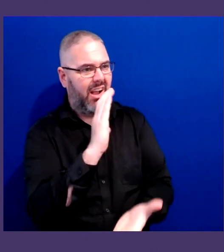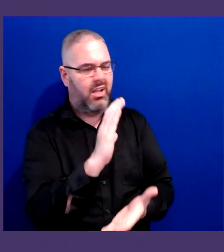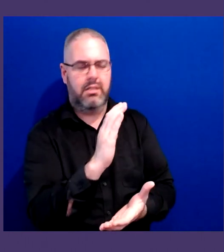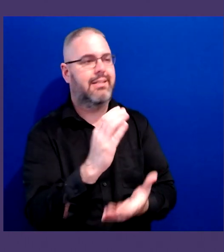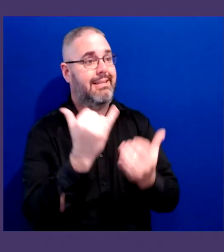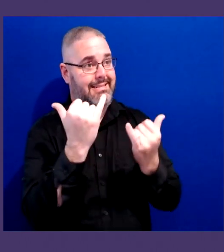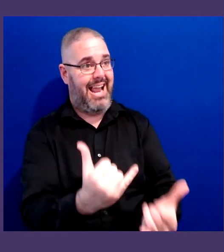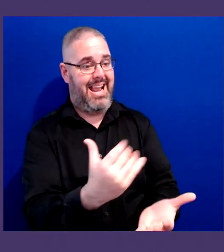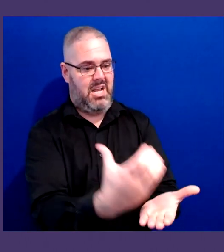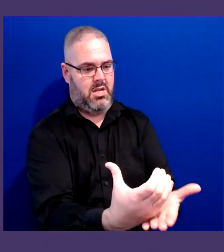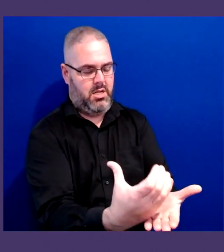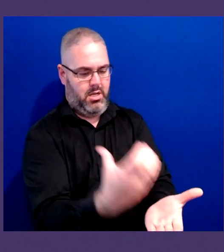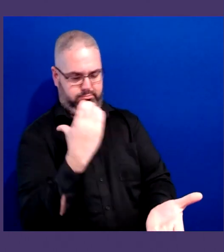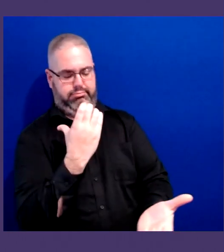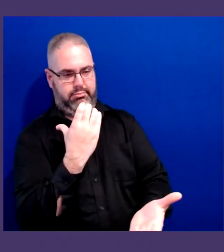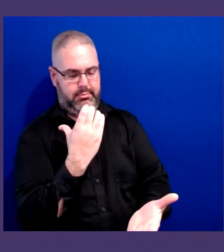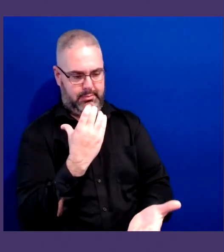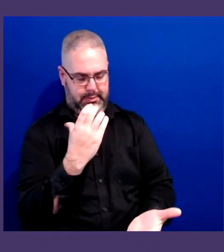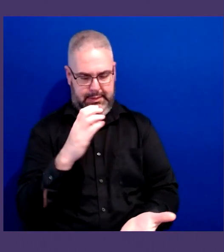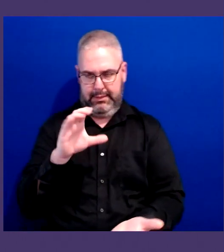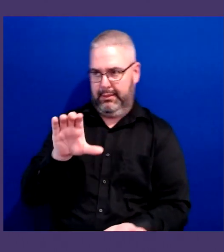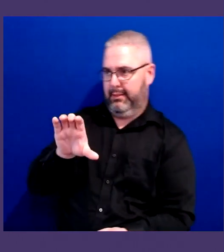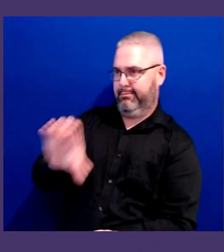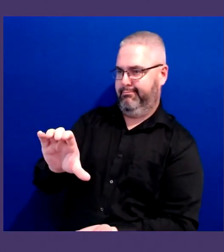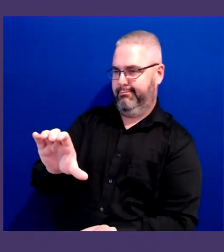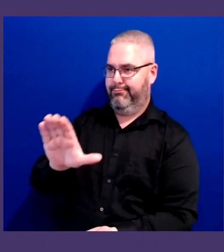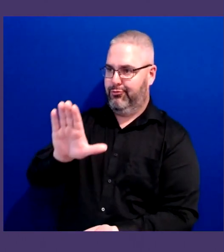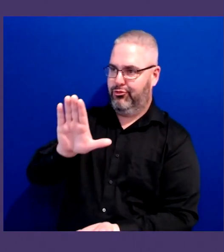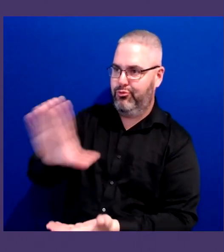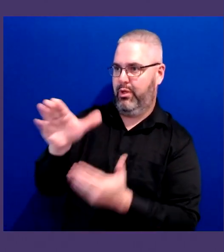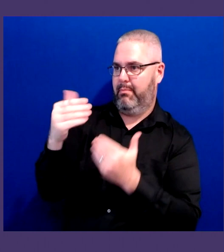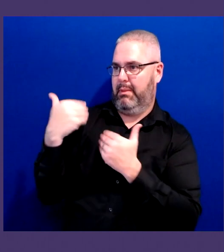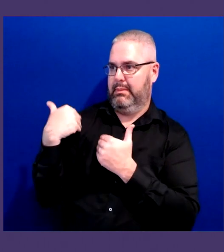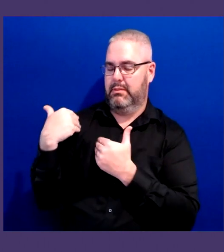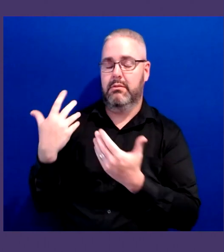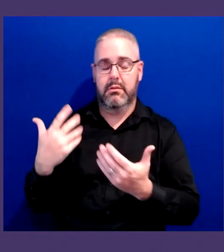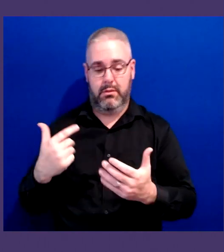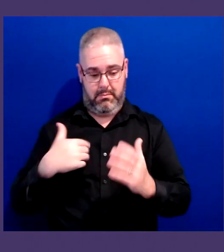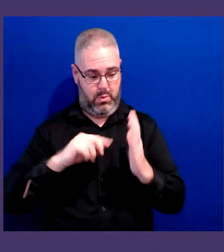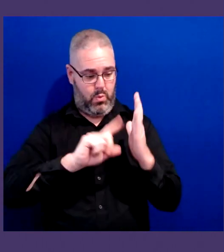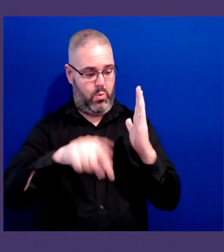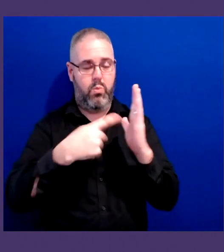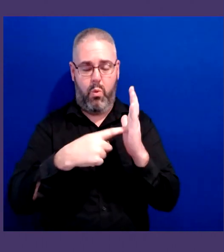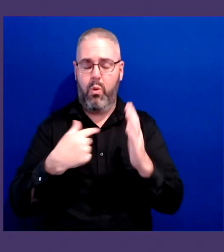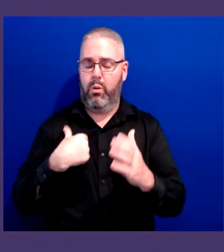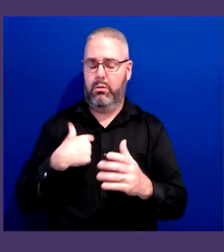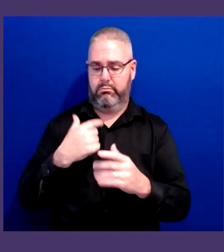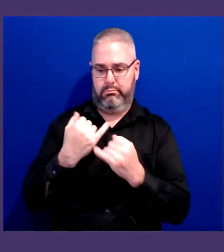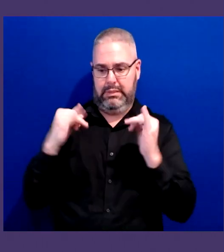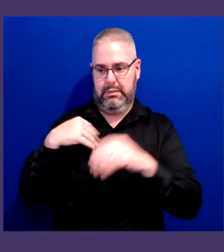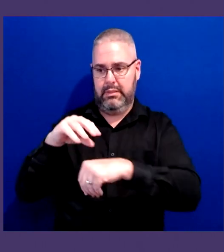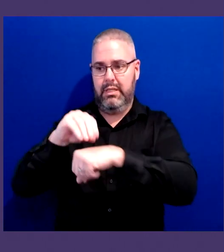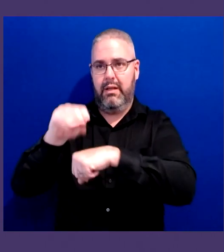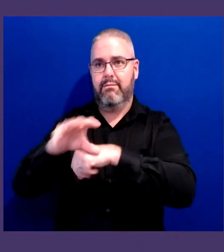My role is as an independent advisor to the Minister, my role is enshrined in the Act